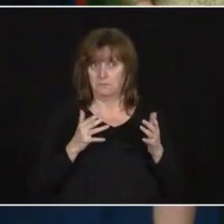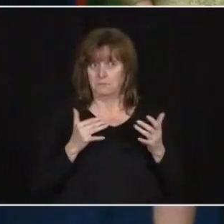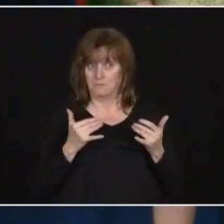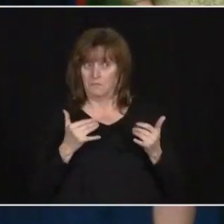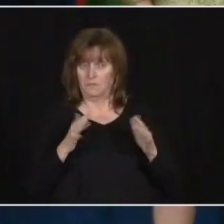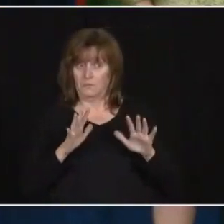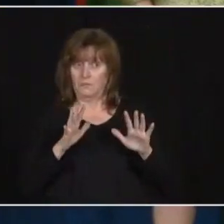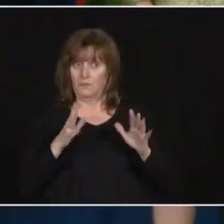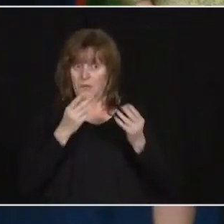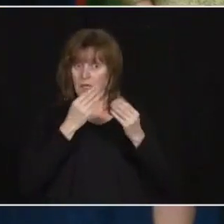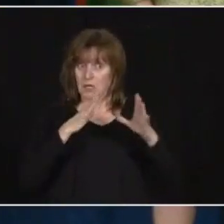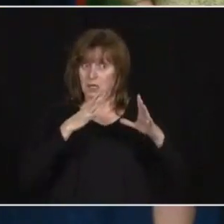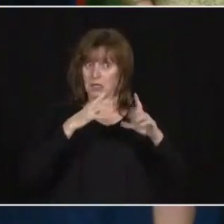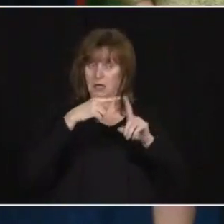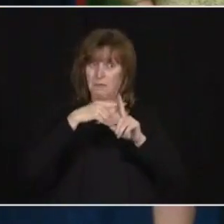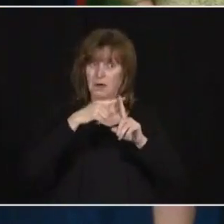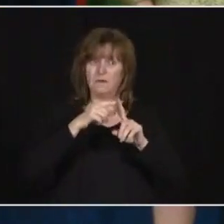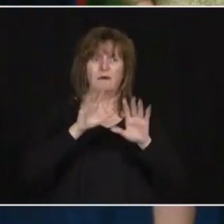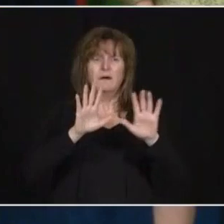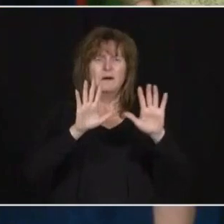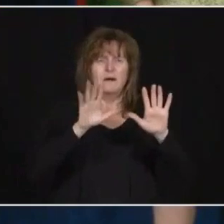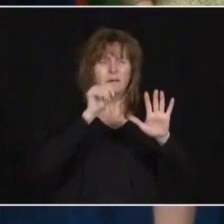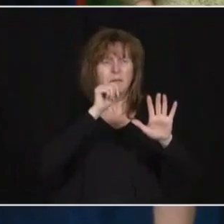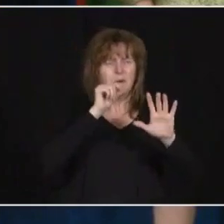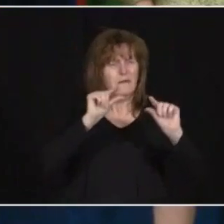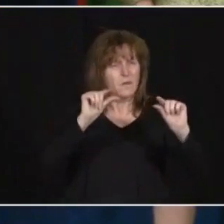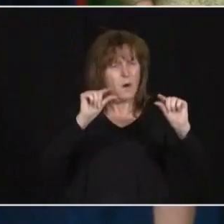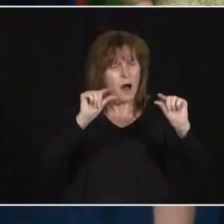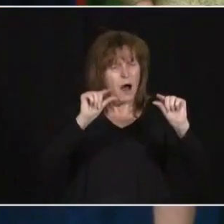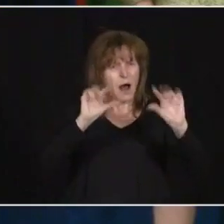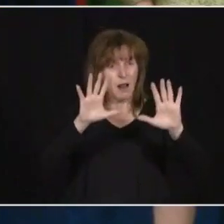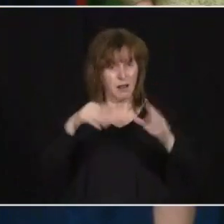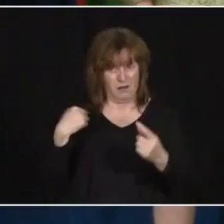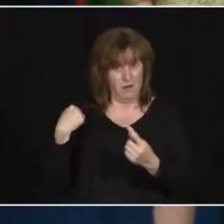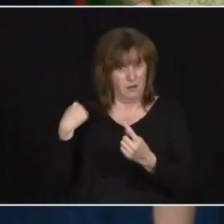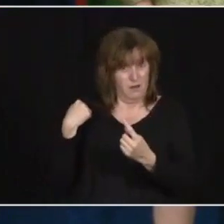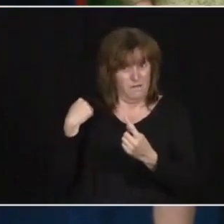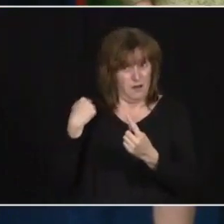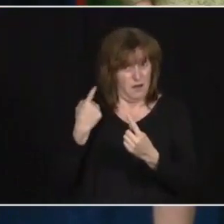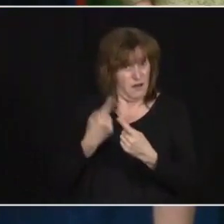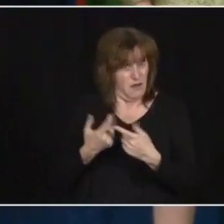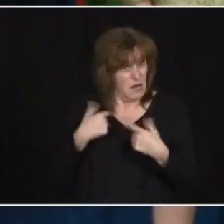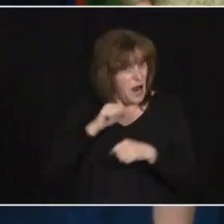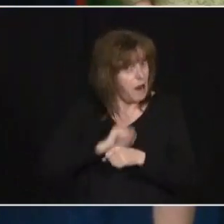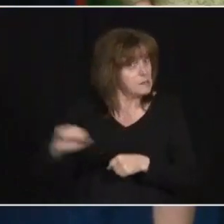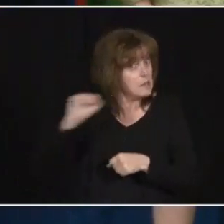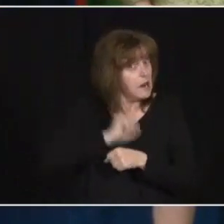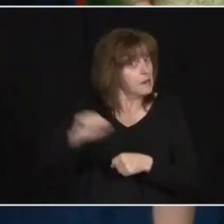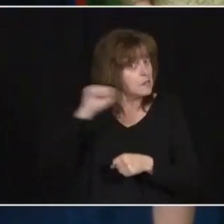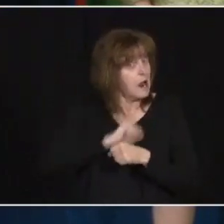As we see the curve flattening, there's more hope, and that's what I'm telling people today. There is hope.